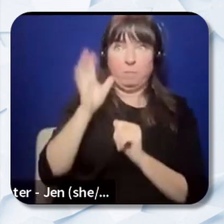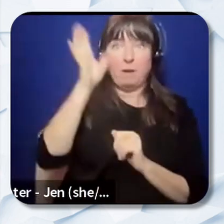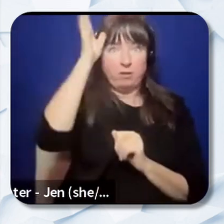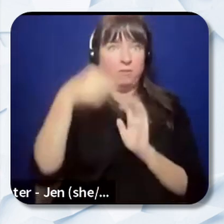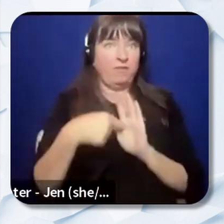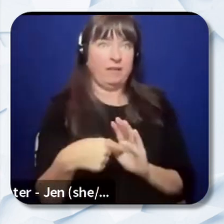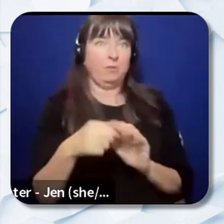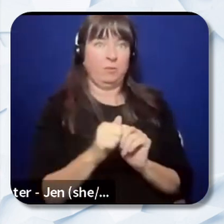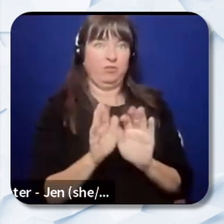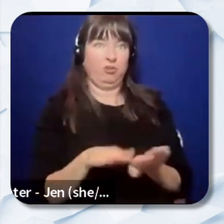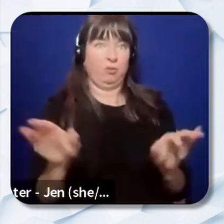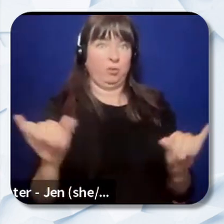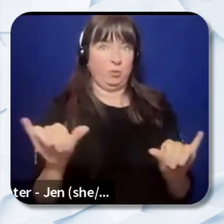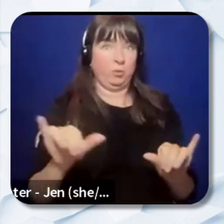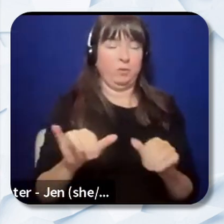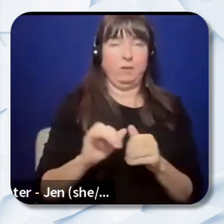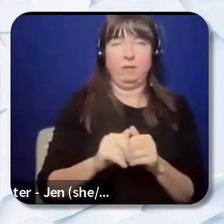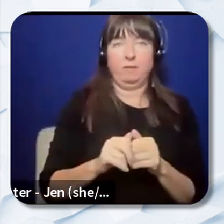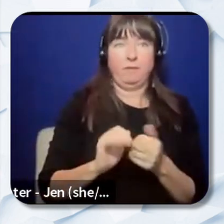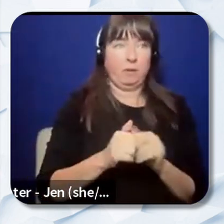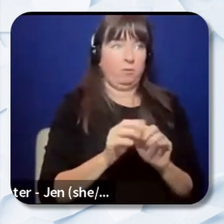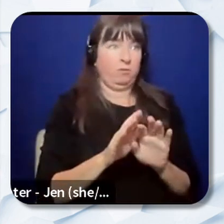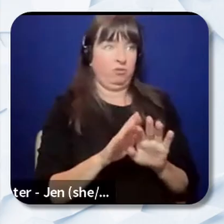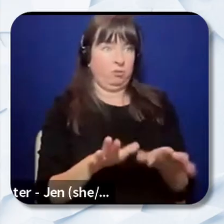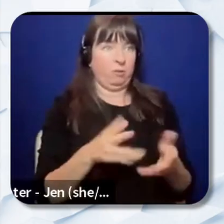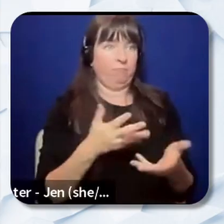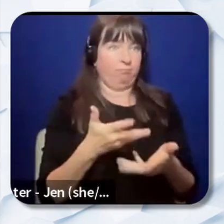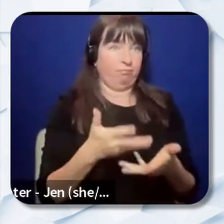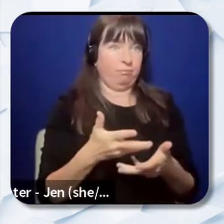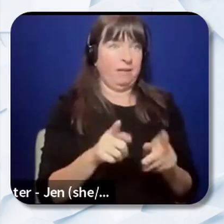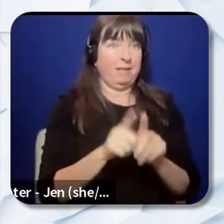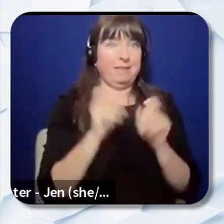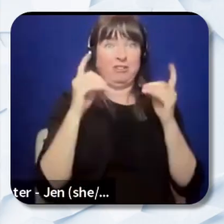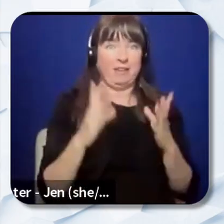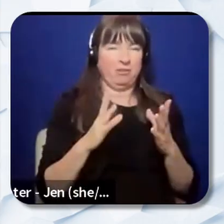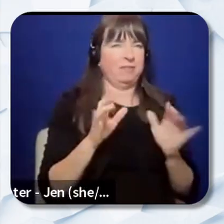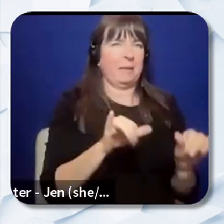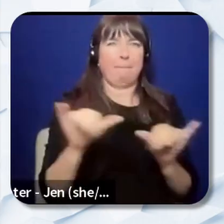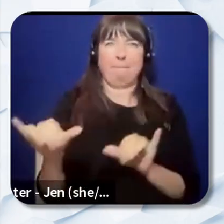the children and how children reflect and talk to us as educators is the same way. So that's one of